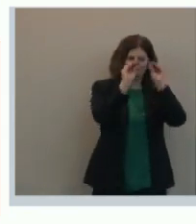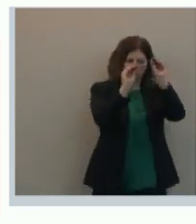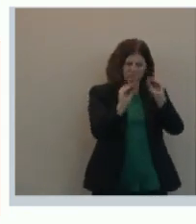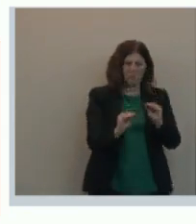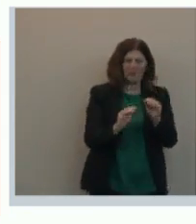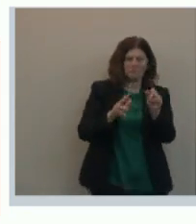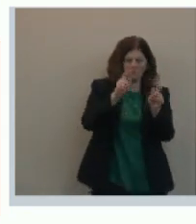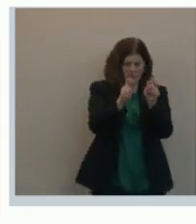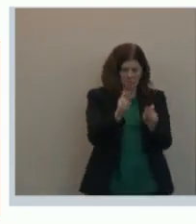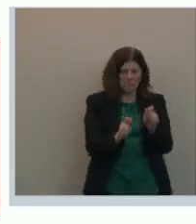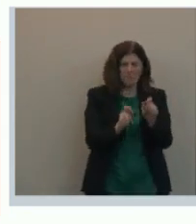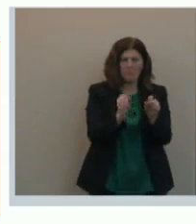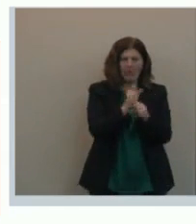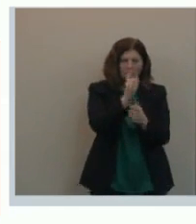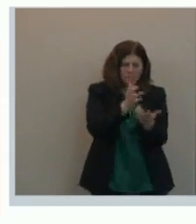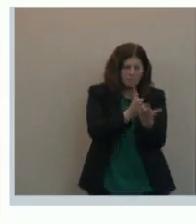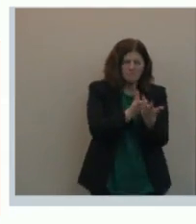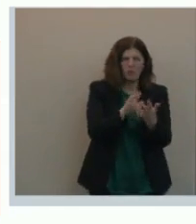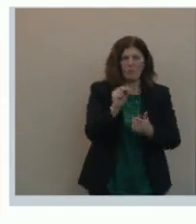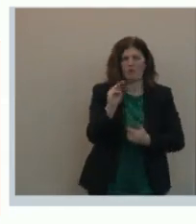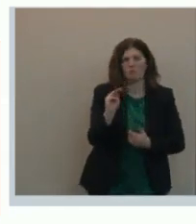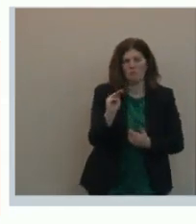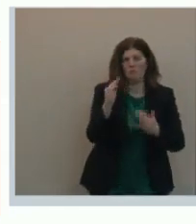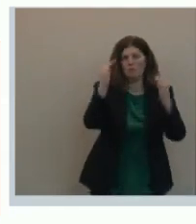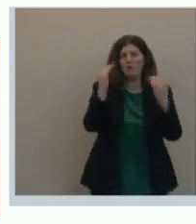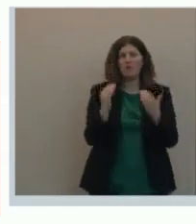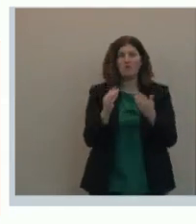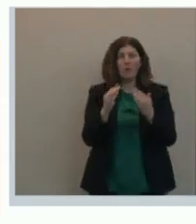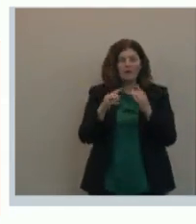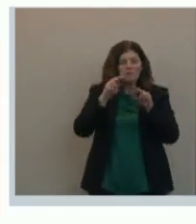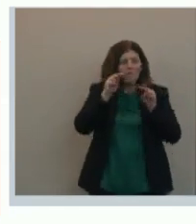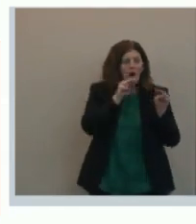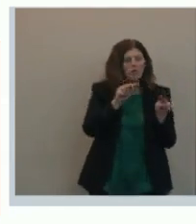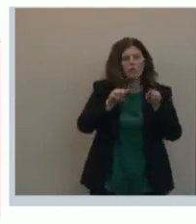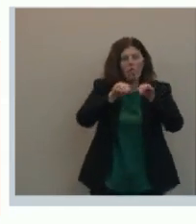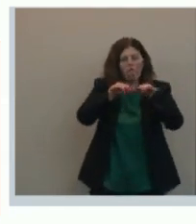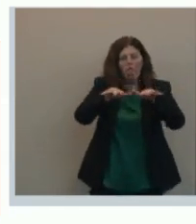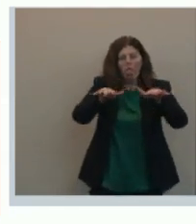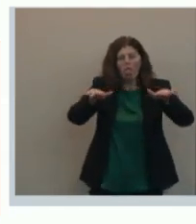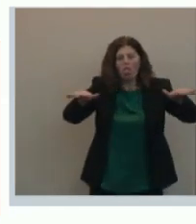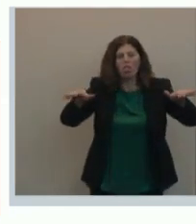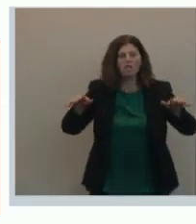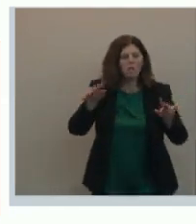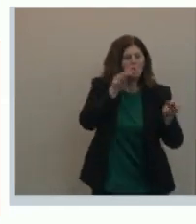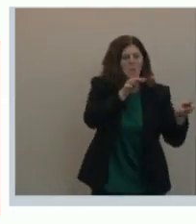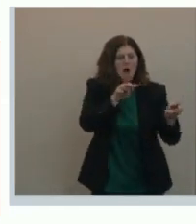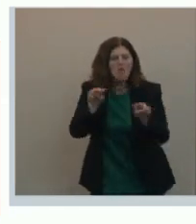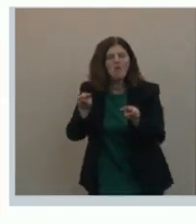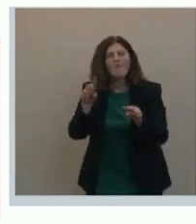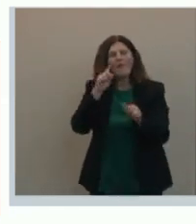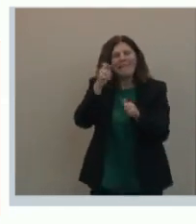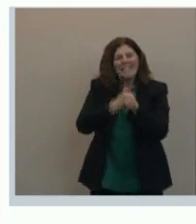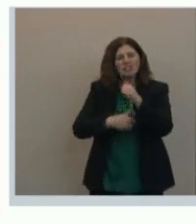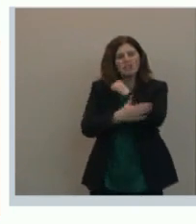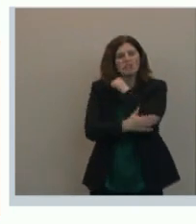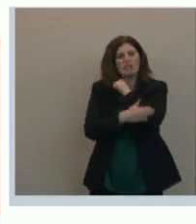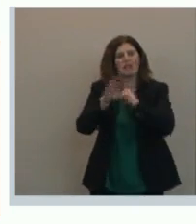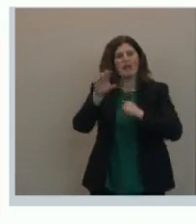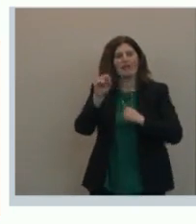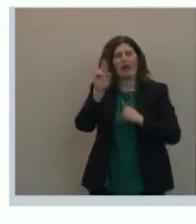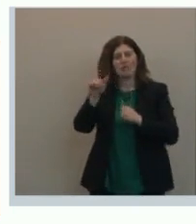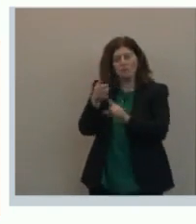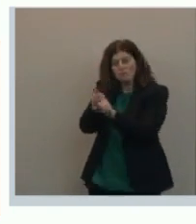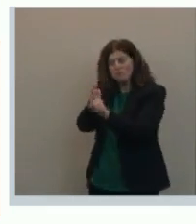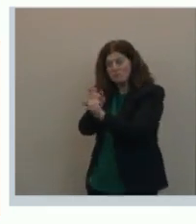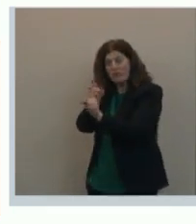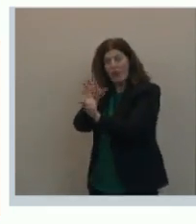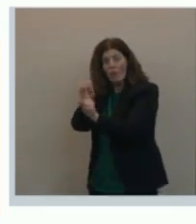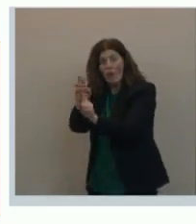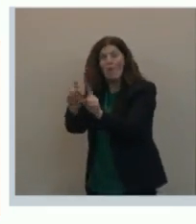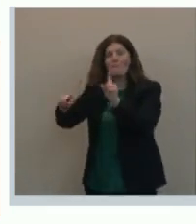WE ARE ABLE TO PUT OUR OWN STATES DATA IN EVERY DAY AND UPDATE THIS MODEL EVERY DAY WE HAVE ALSO -- WE ARE NOW ABLE TO MEASURE THE TRANSMISSION RATE.